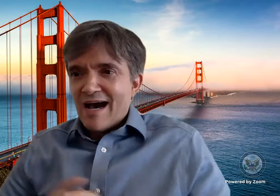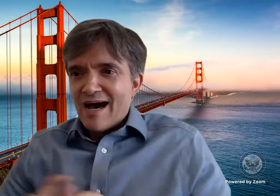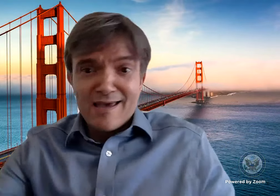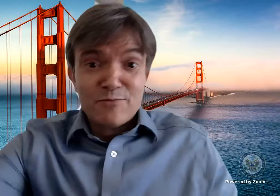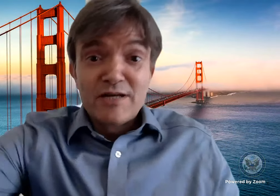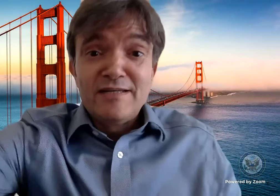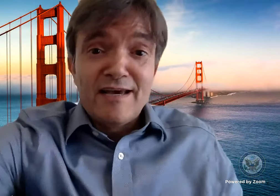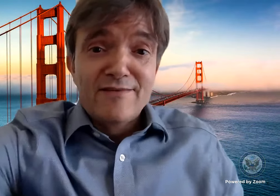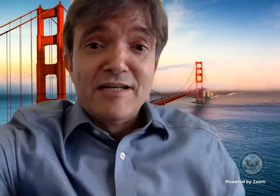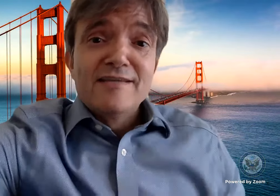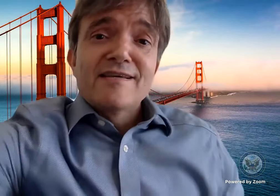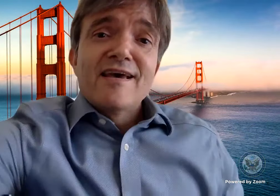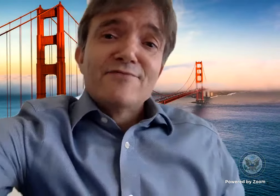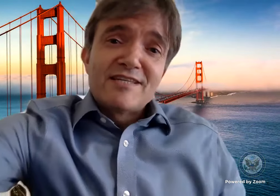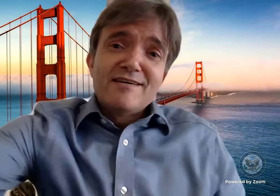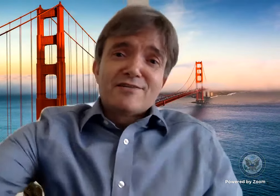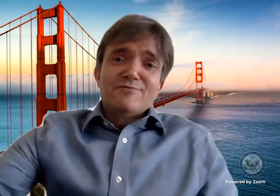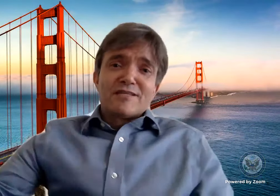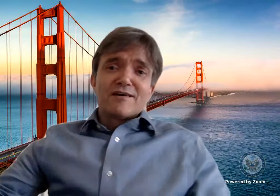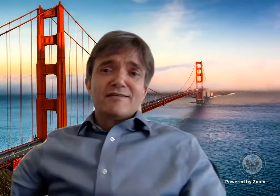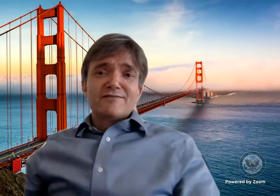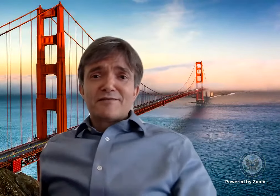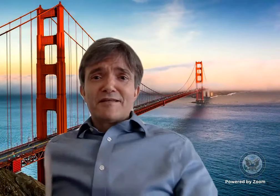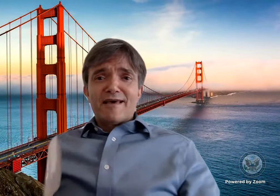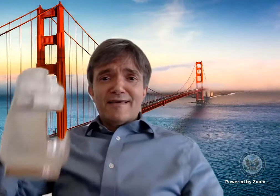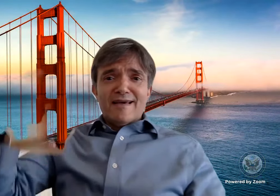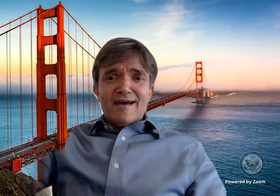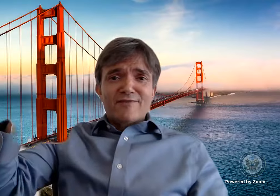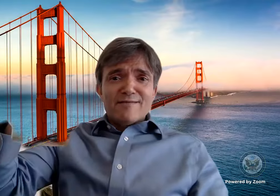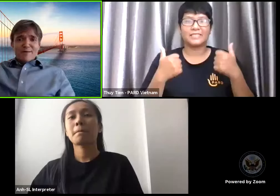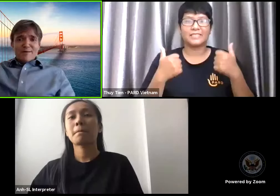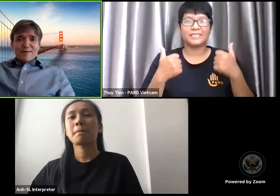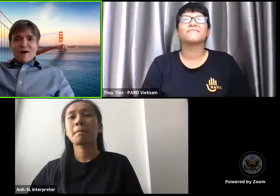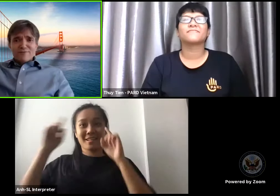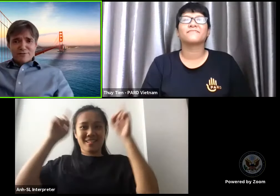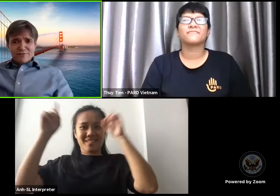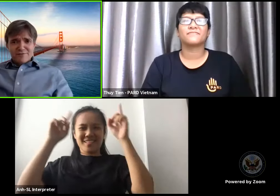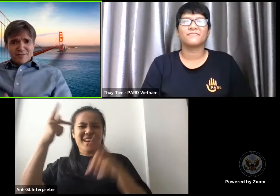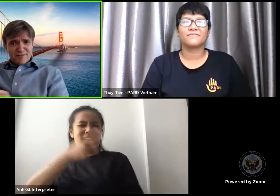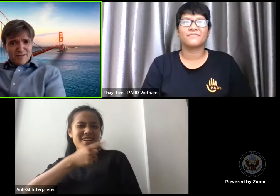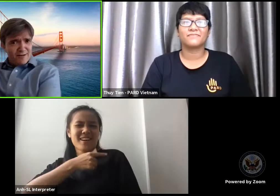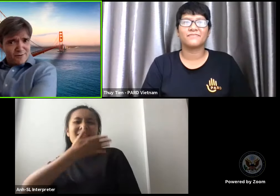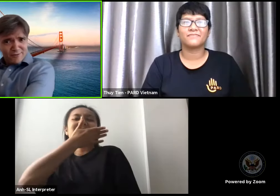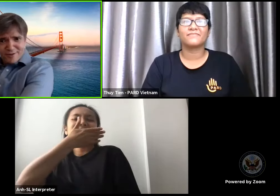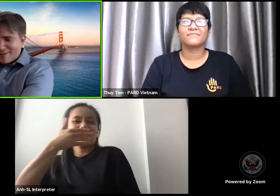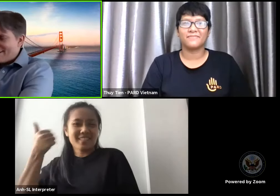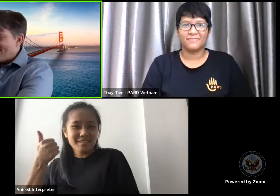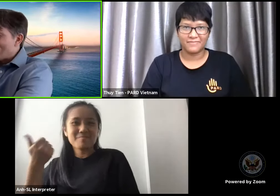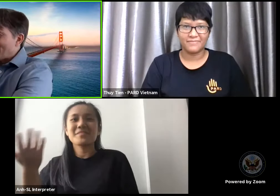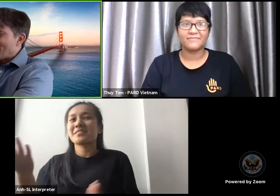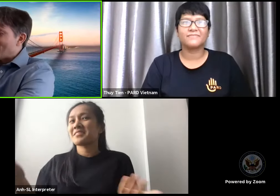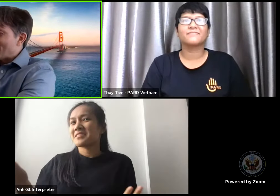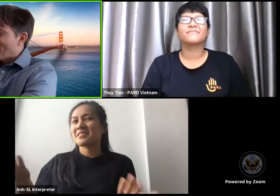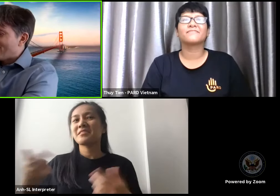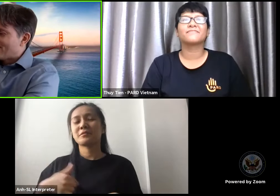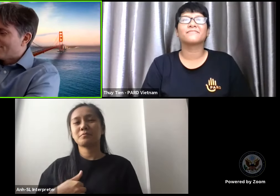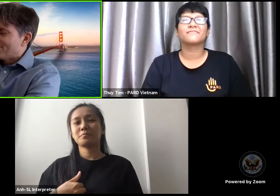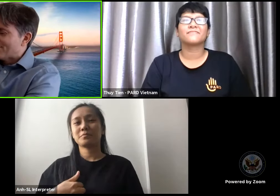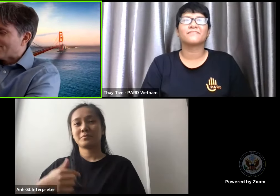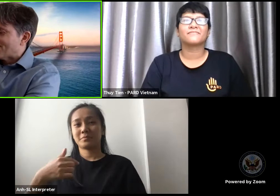I am ready to have a nice conversation with our leader today, I've got my guava juice, I don't think you can see it, but I've got my guava juice.